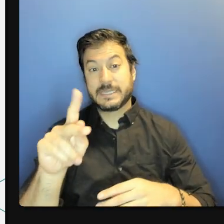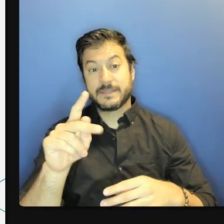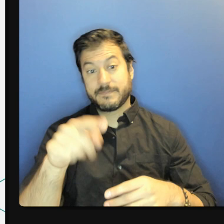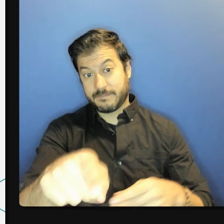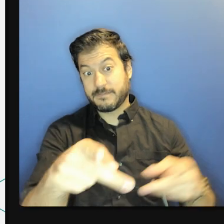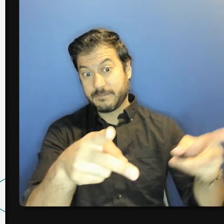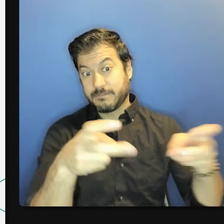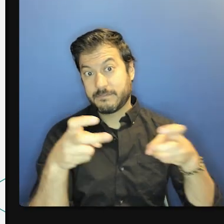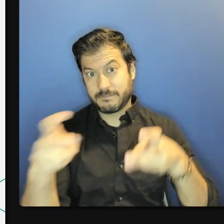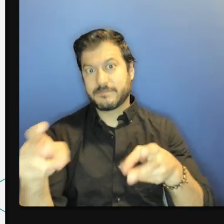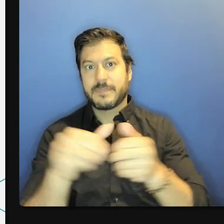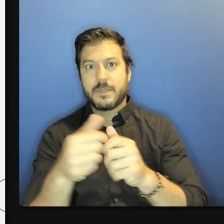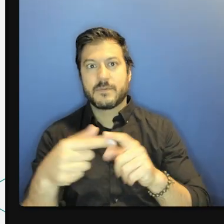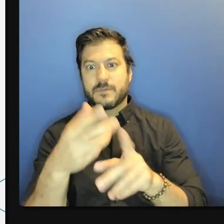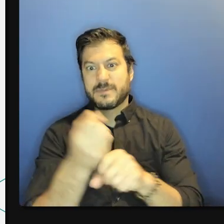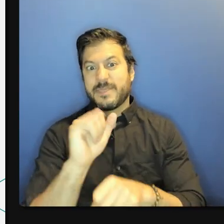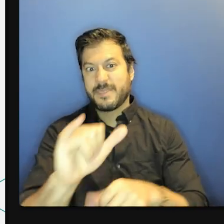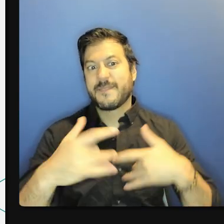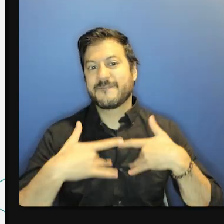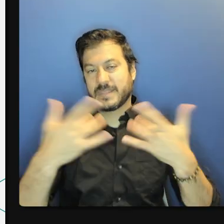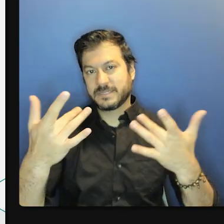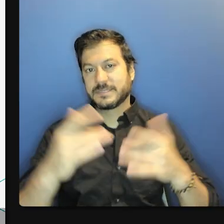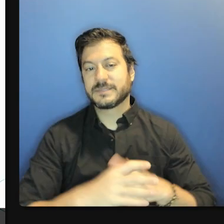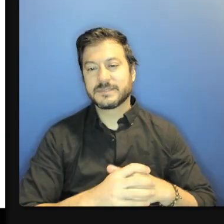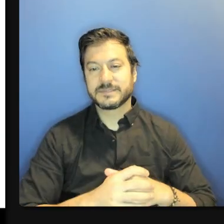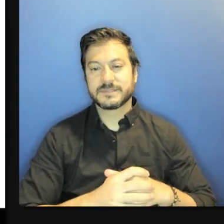This code snippet illustrates how to subscribe to the Viseme event.